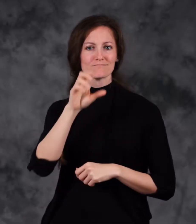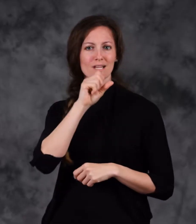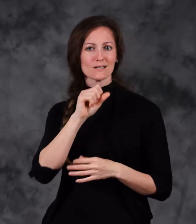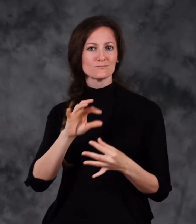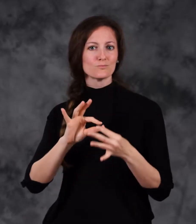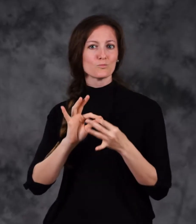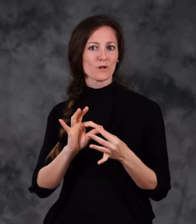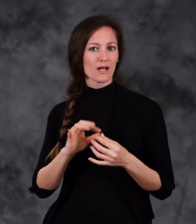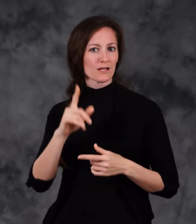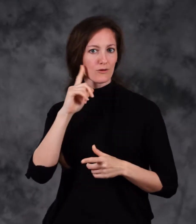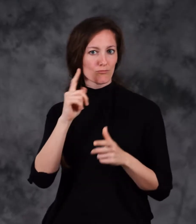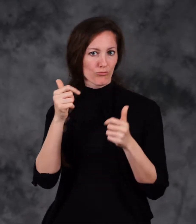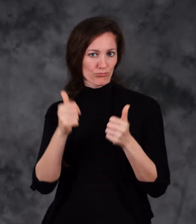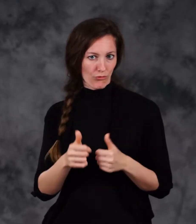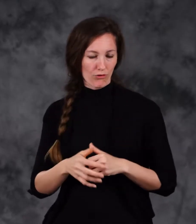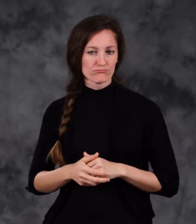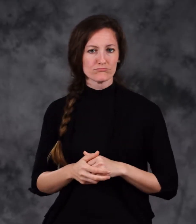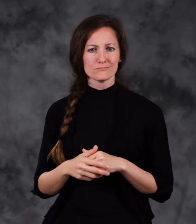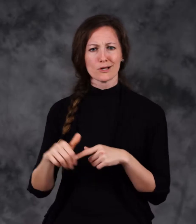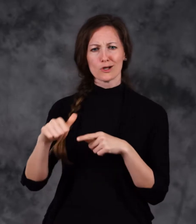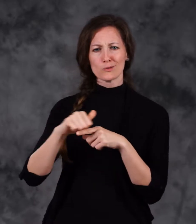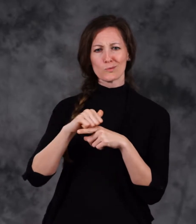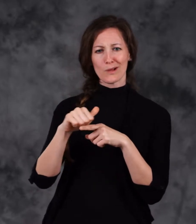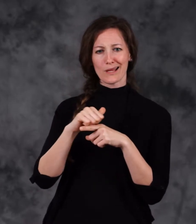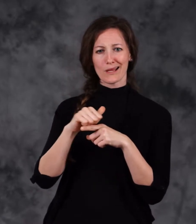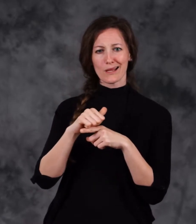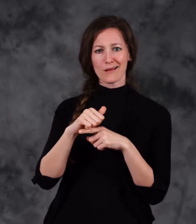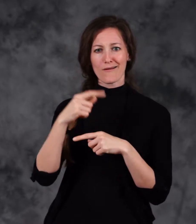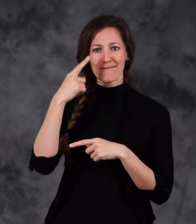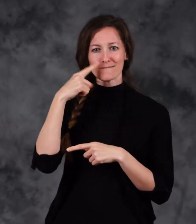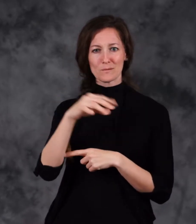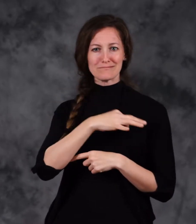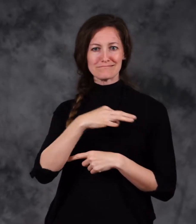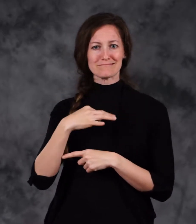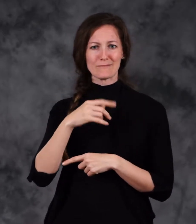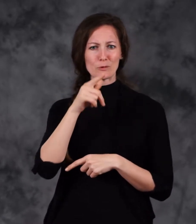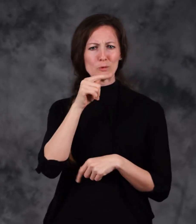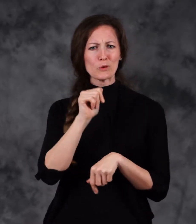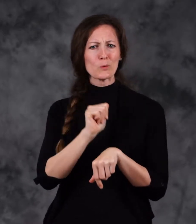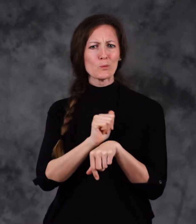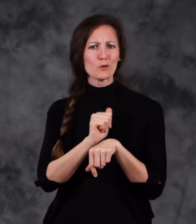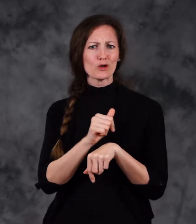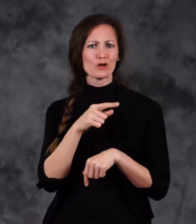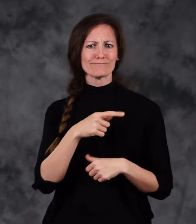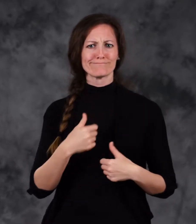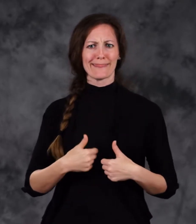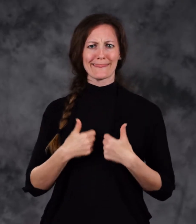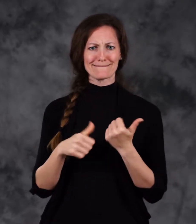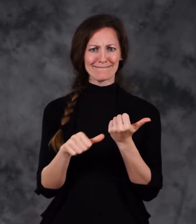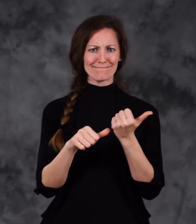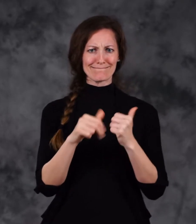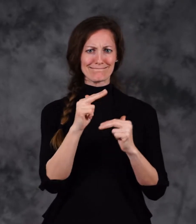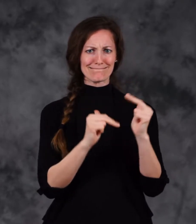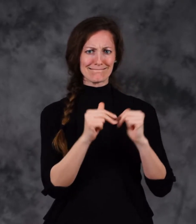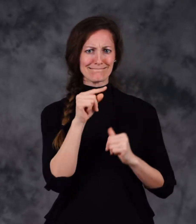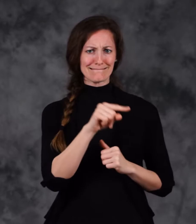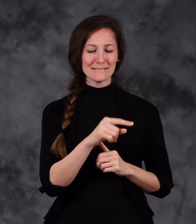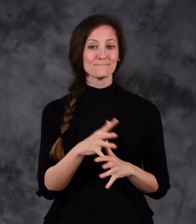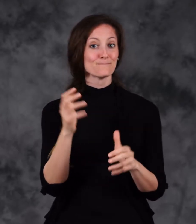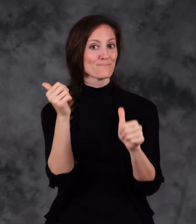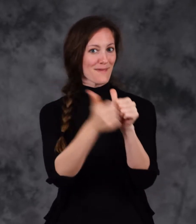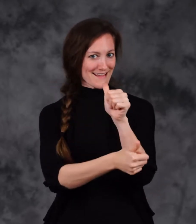Age-Related Hearing Loss: Training for staff at assisted living facilities: Passed